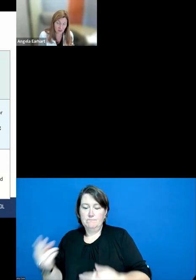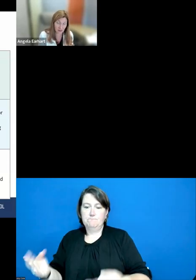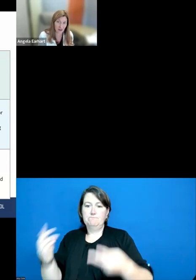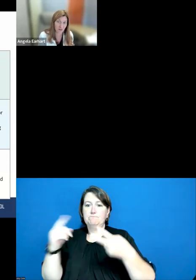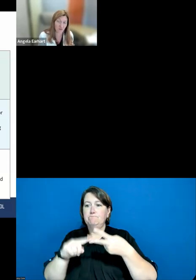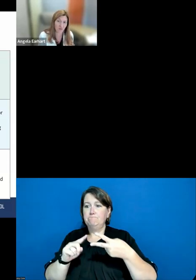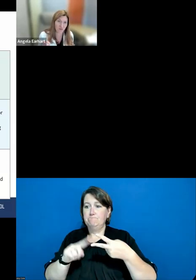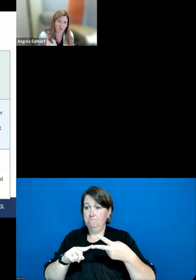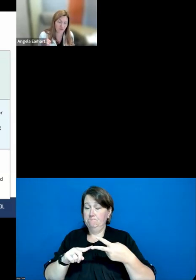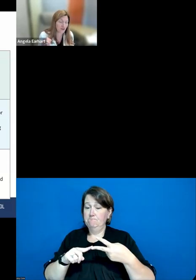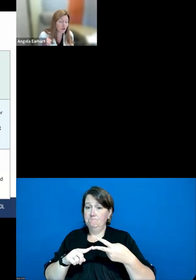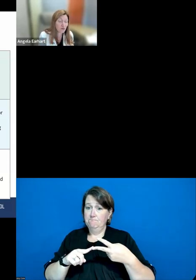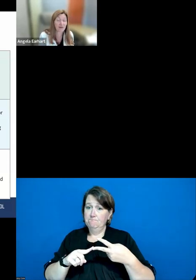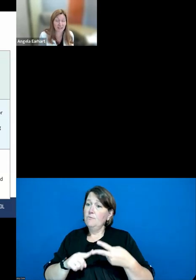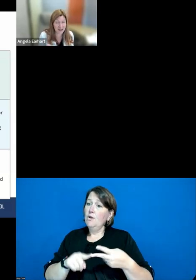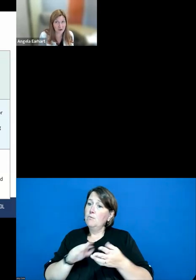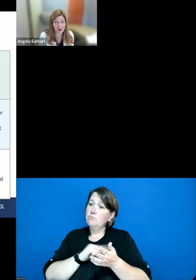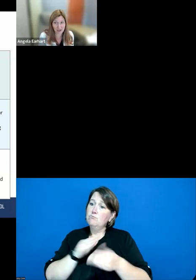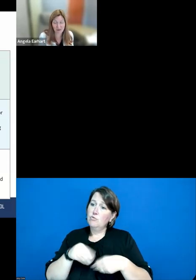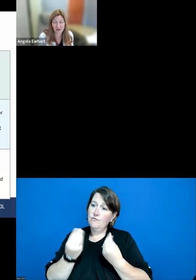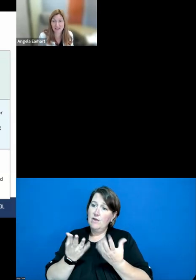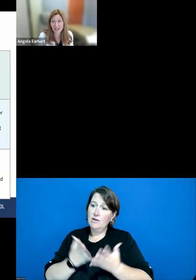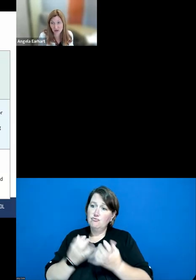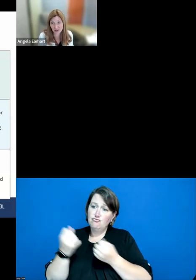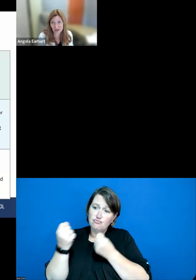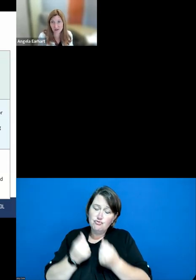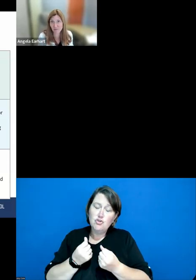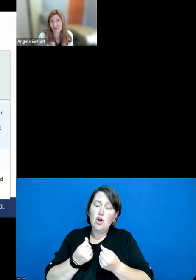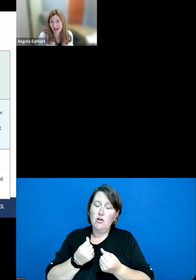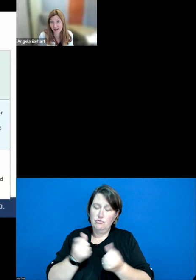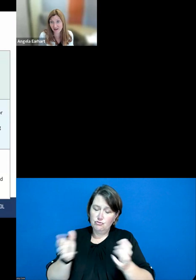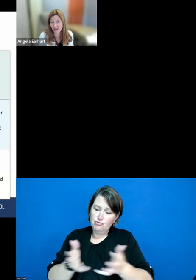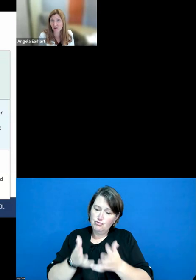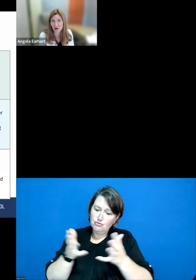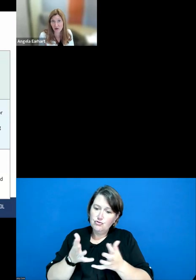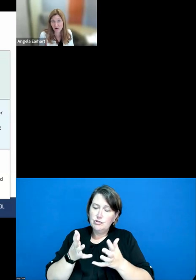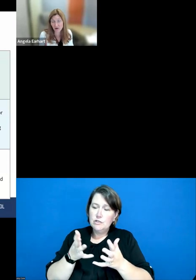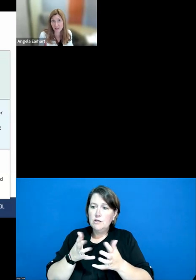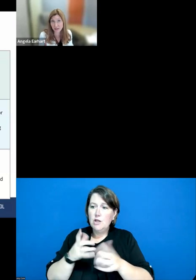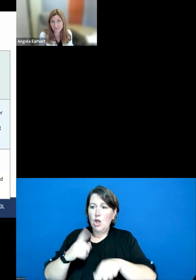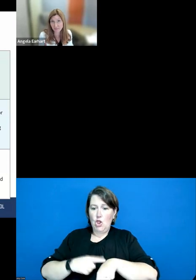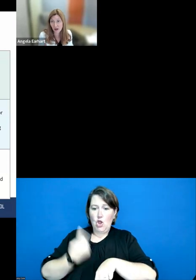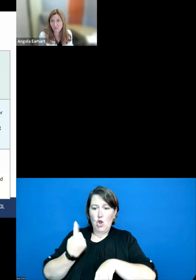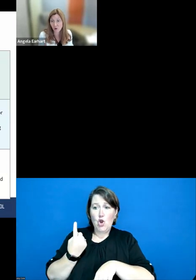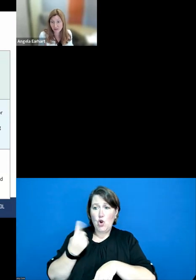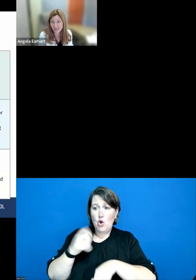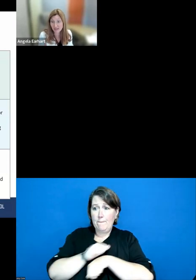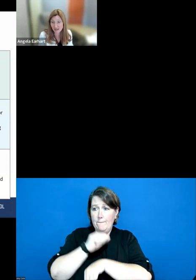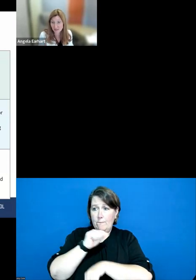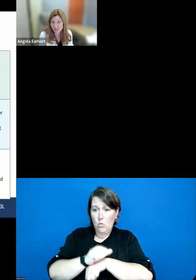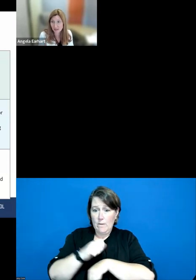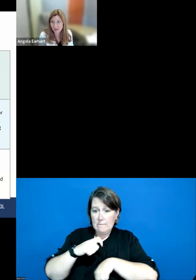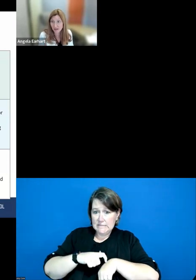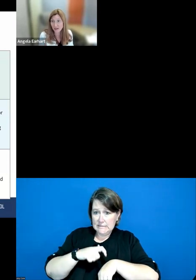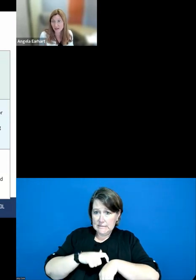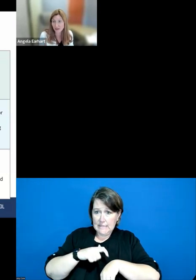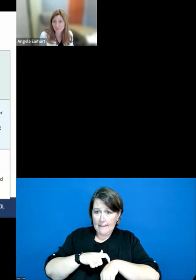I I strongly encourage consideration to provide, like, a longer appointment times.